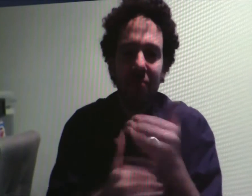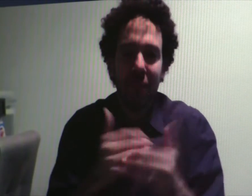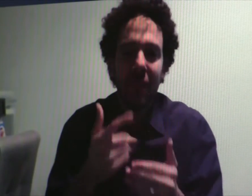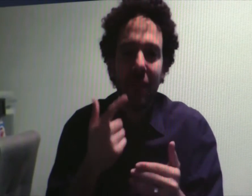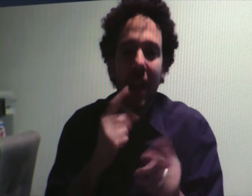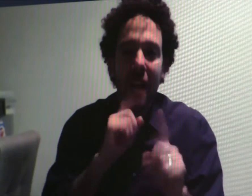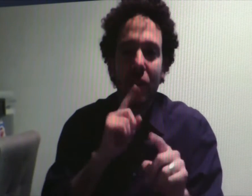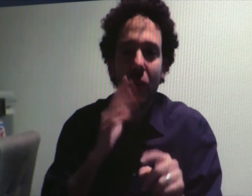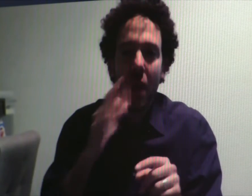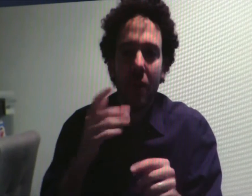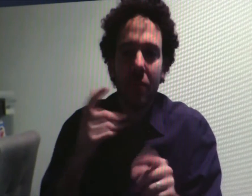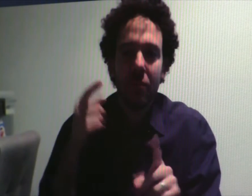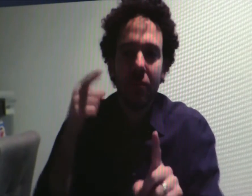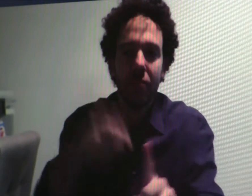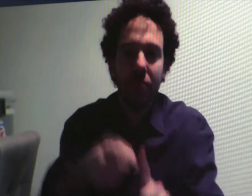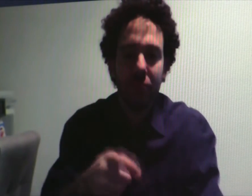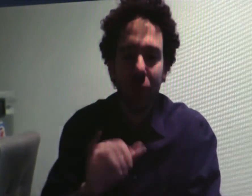and with these things, you can achieve your end result.